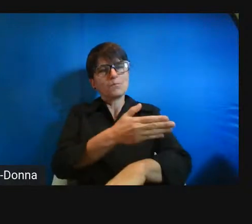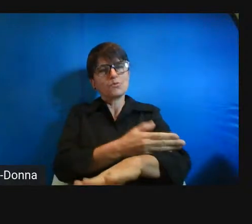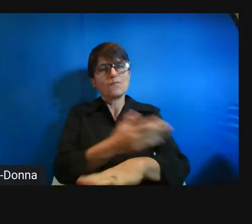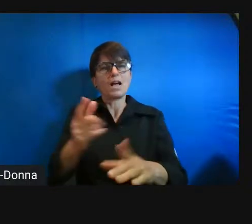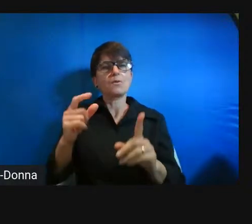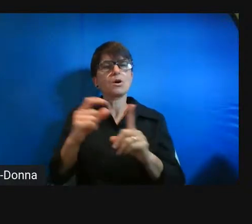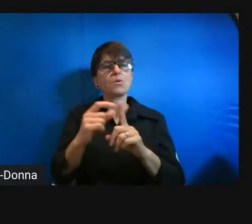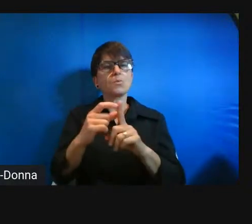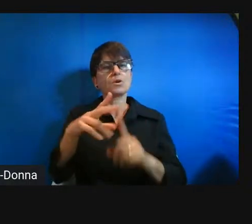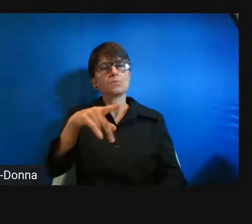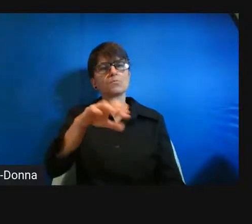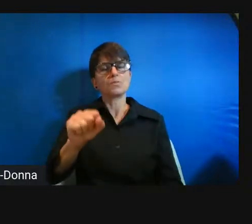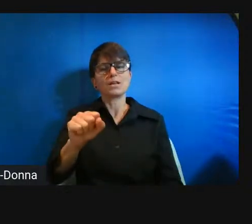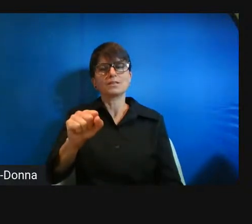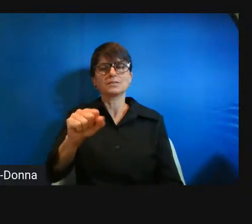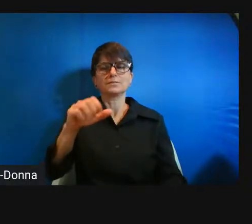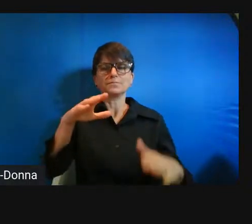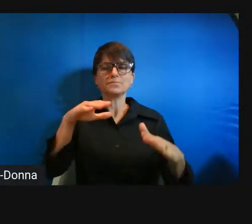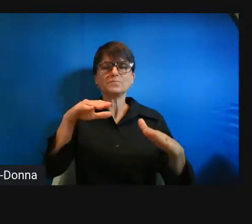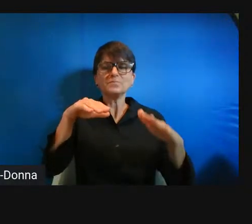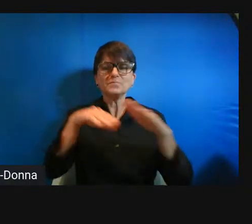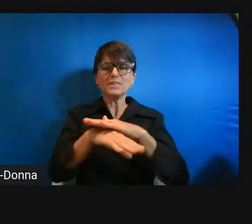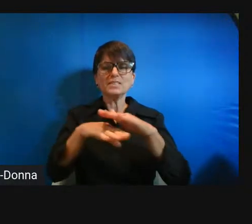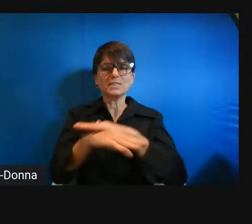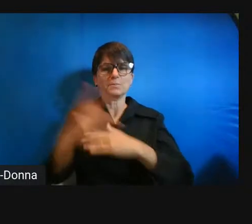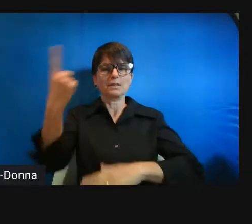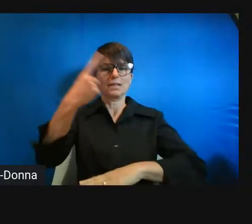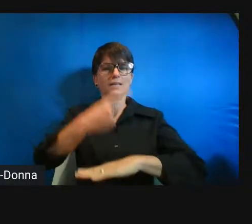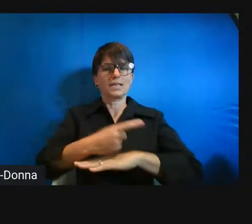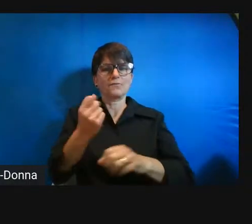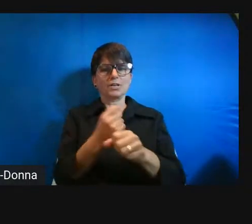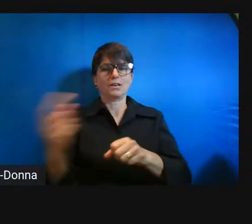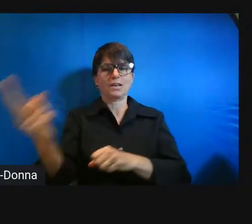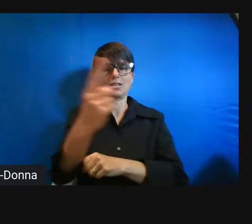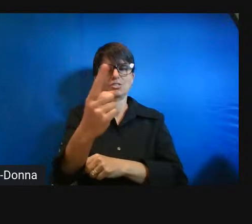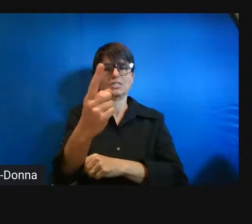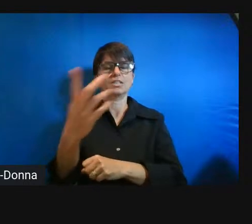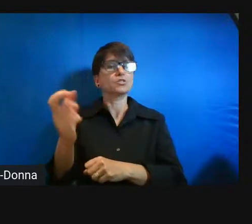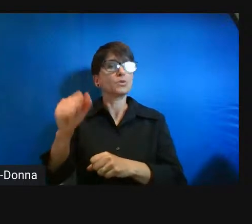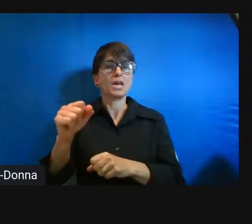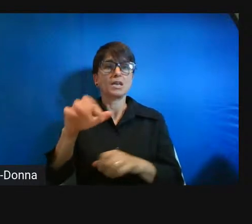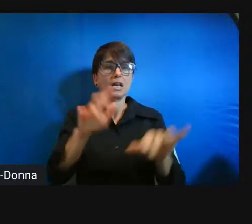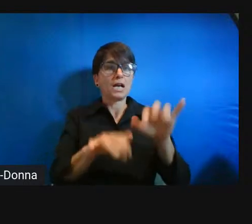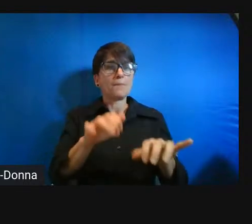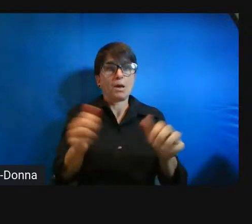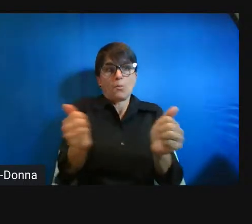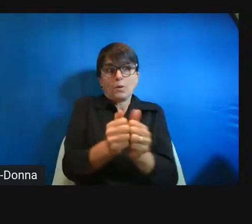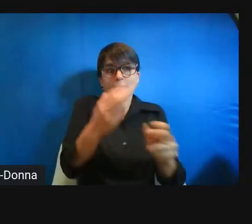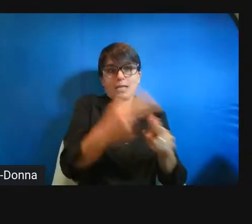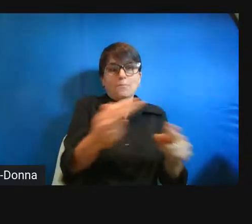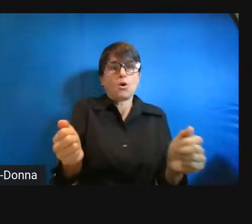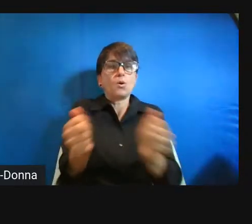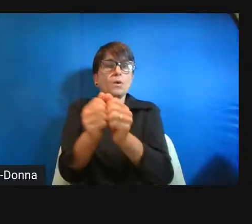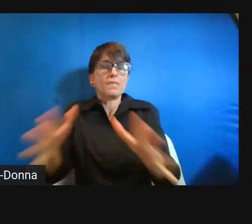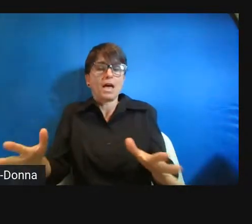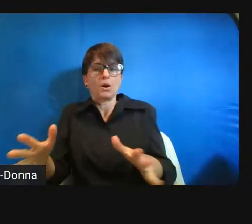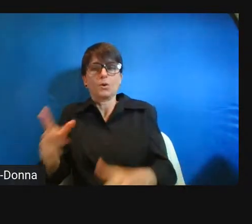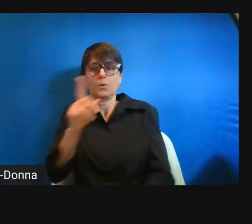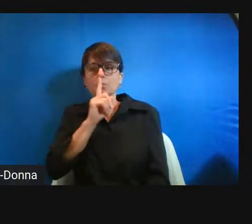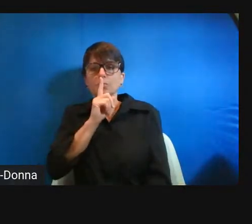improve WordPress Accessibility day next year and you can anonymously cement feedback for the whole event or any individual session on our website .